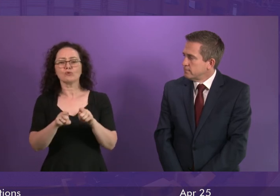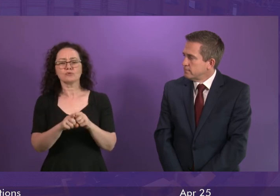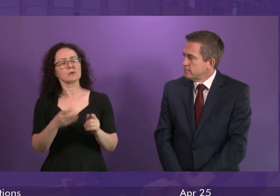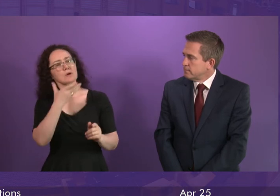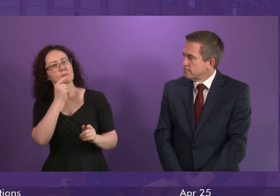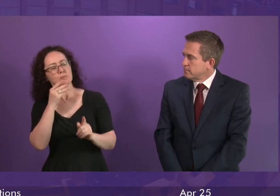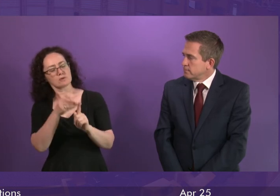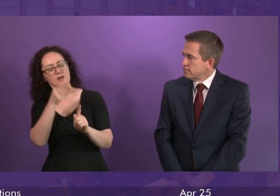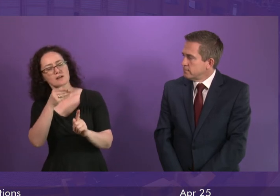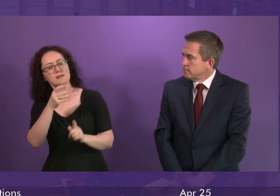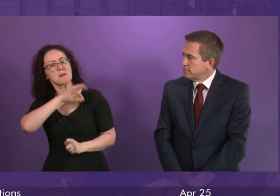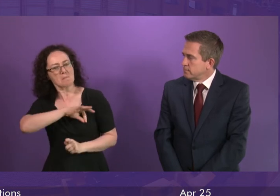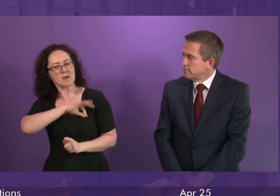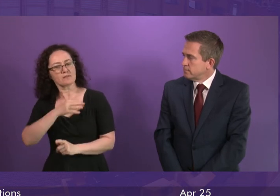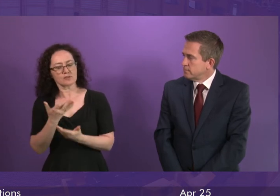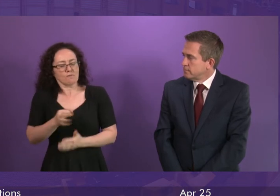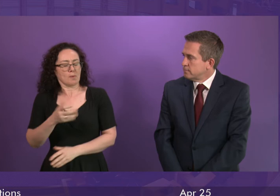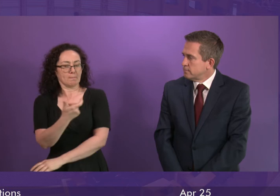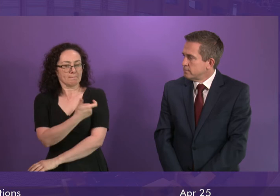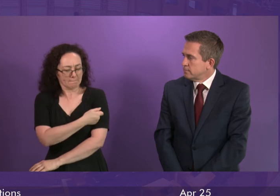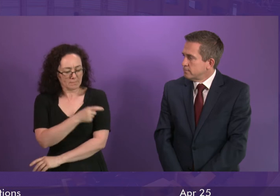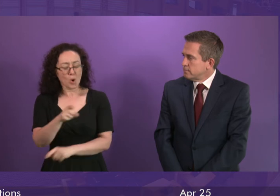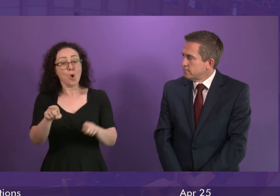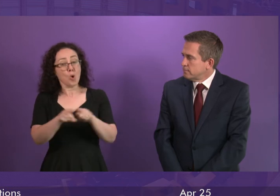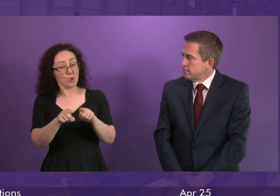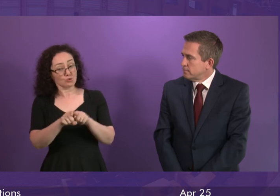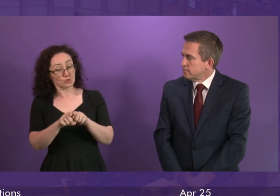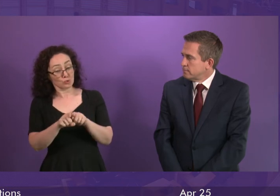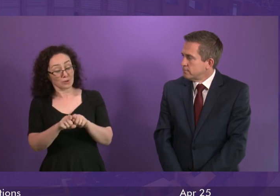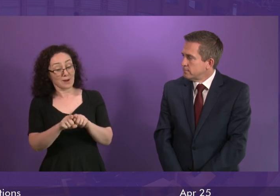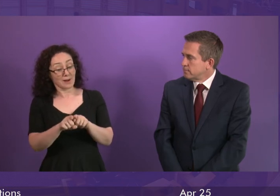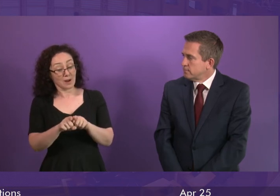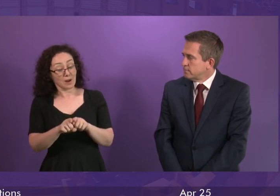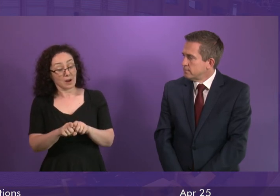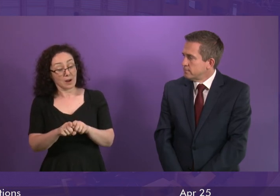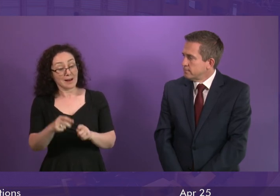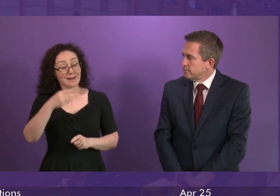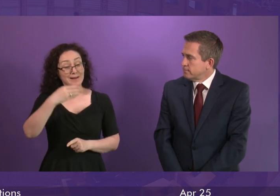dose of the measles, mumps and rubella vaccine in children up to age five is 96.6 per cent.